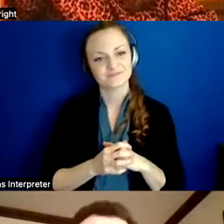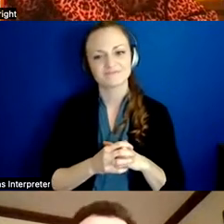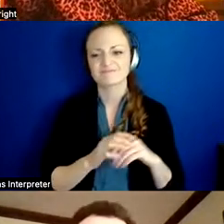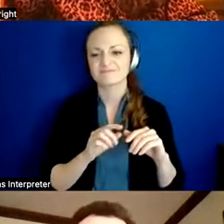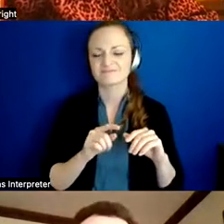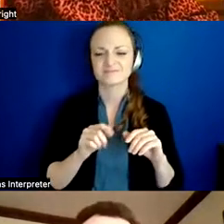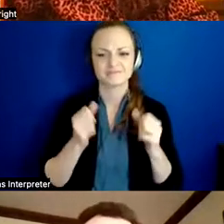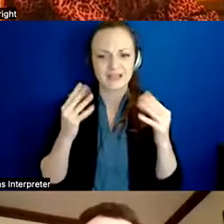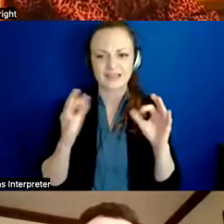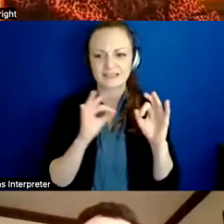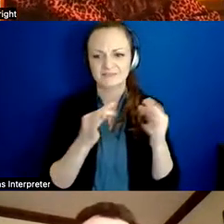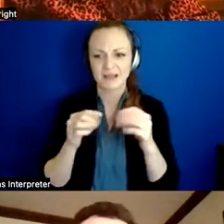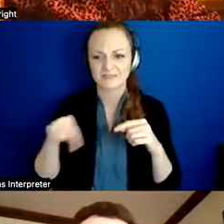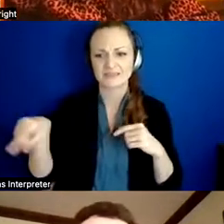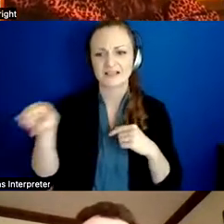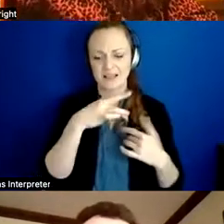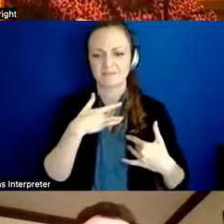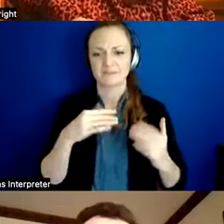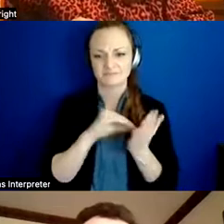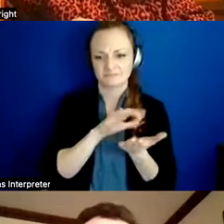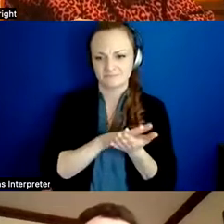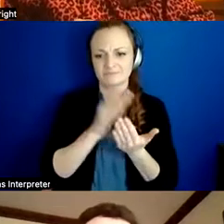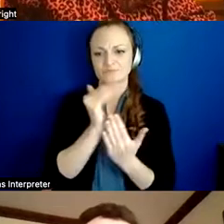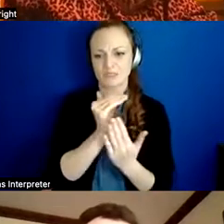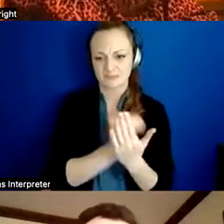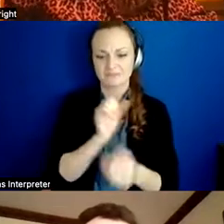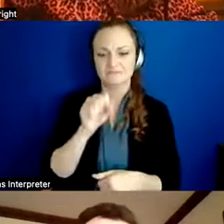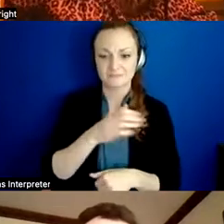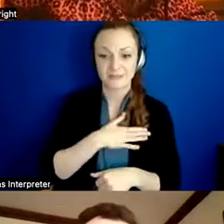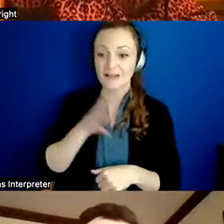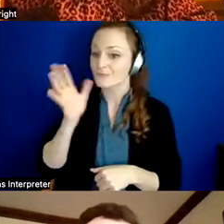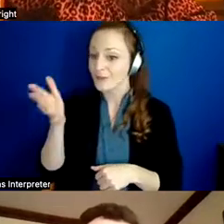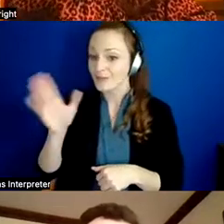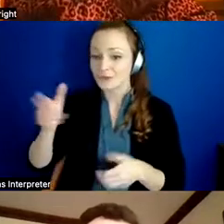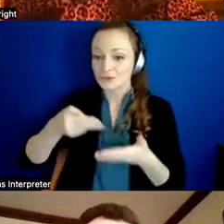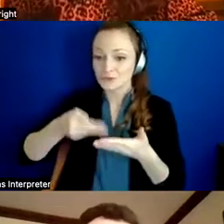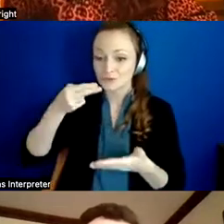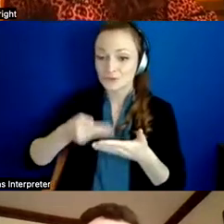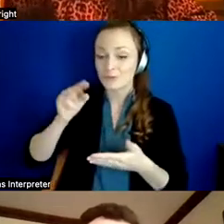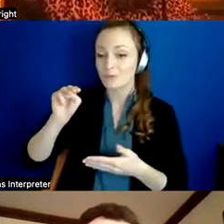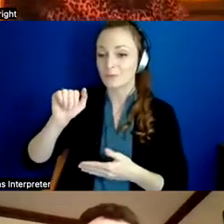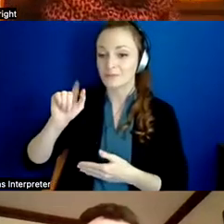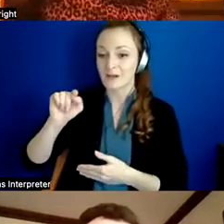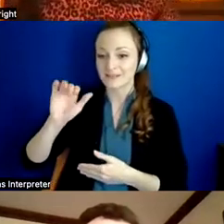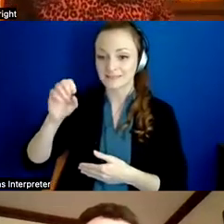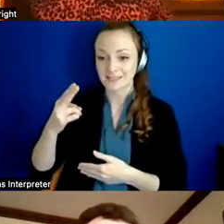19:33:45 My grandma's motto soup recipe is now in my mom's head, and a couple of years